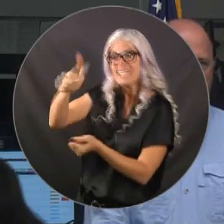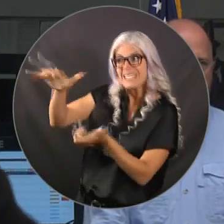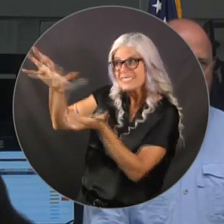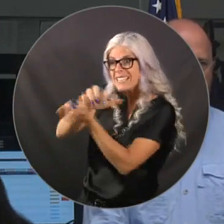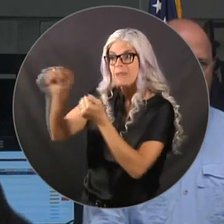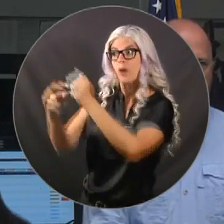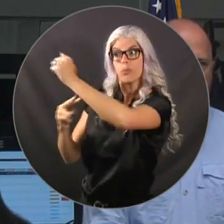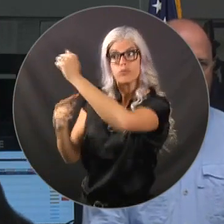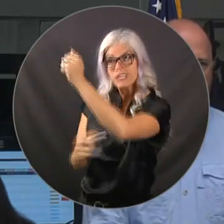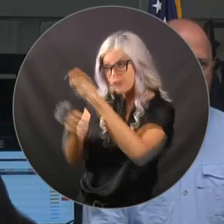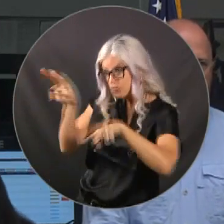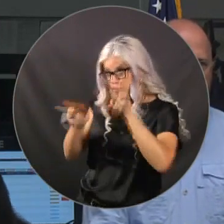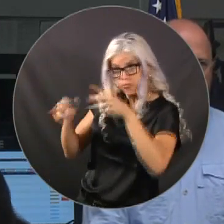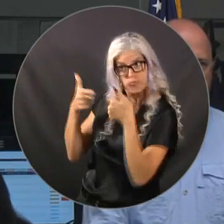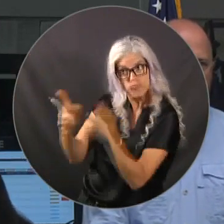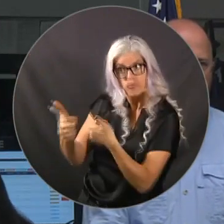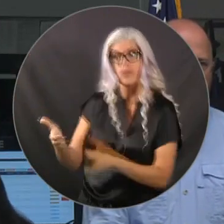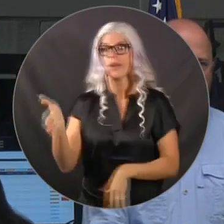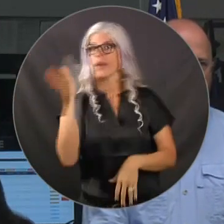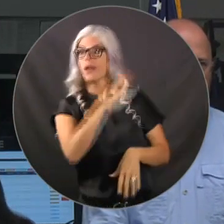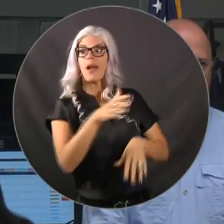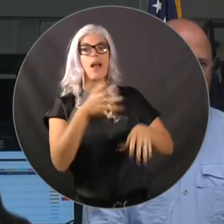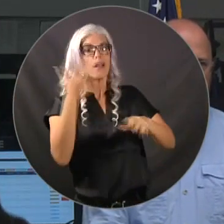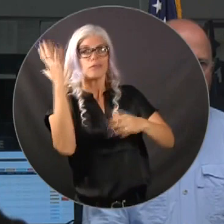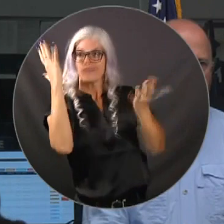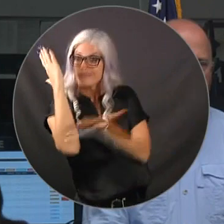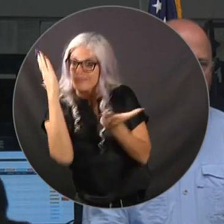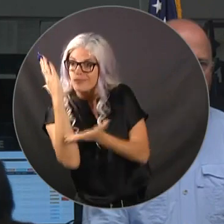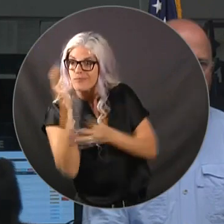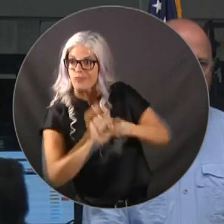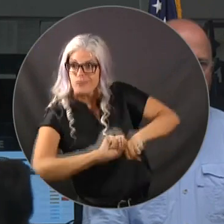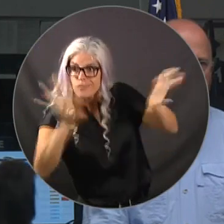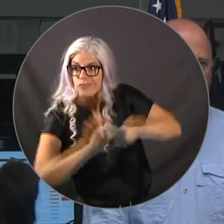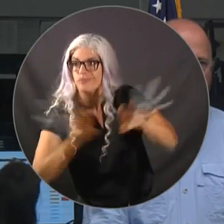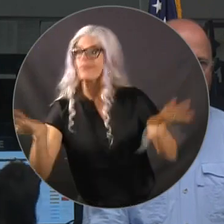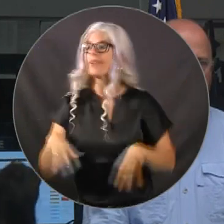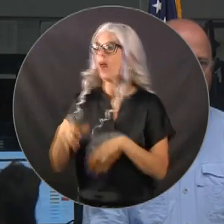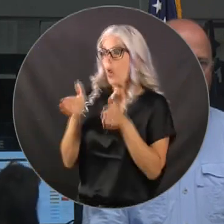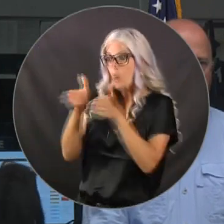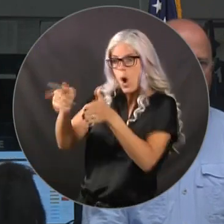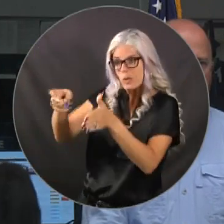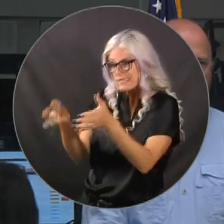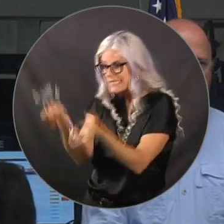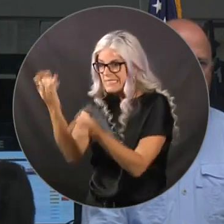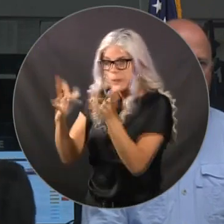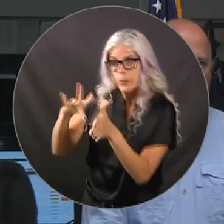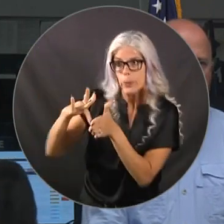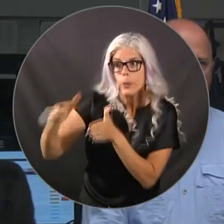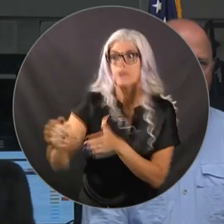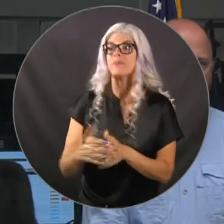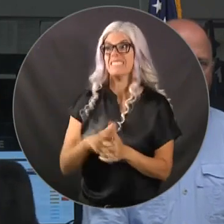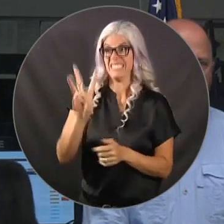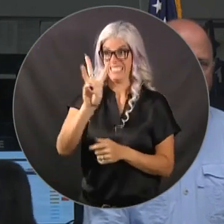as is necessary. 61 schoo